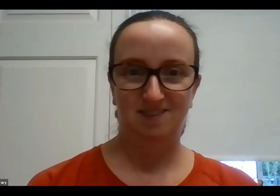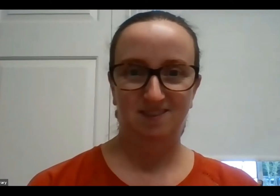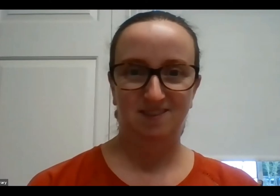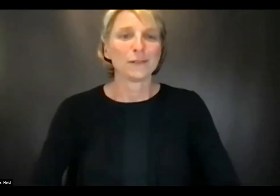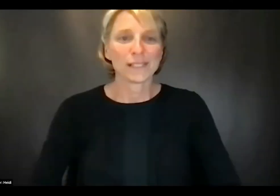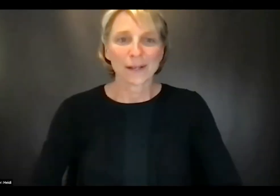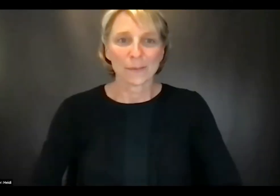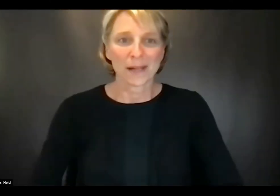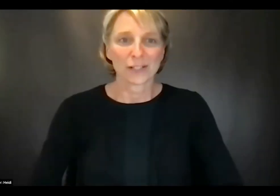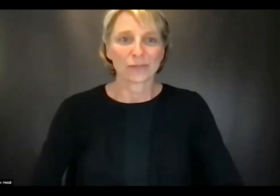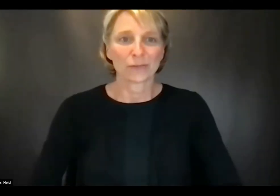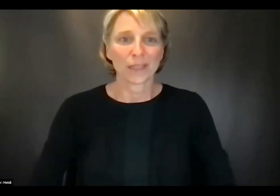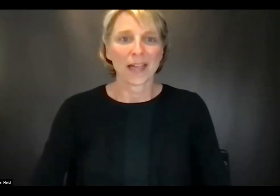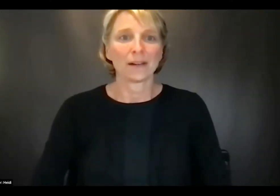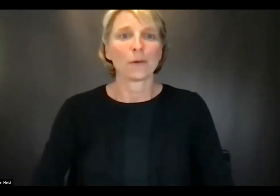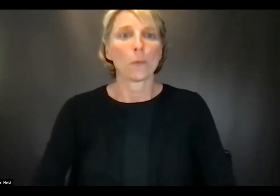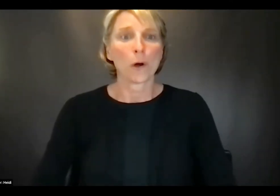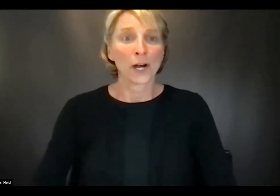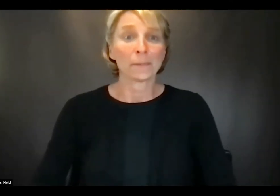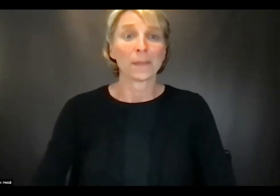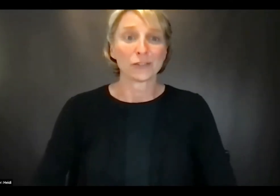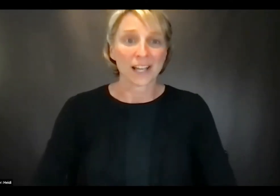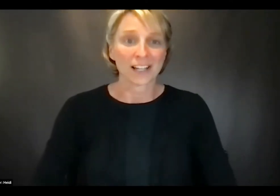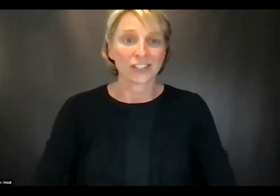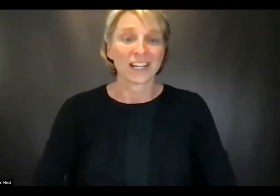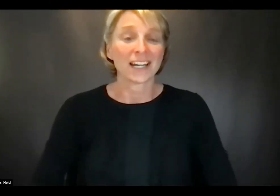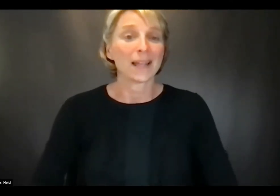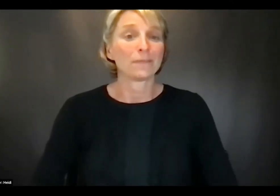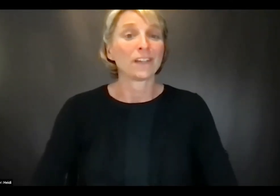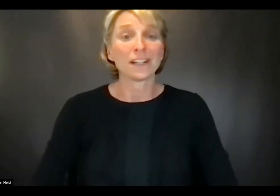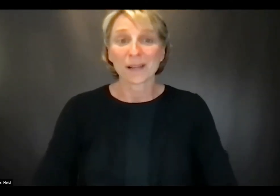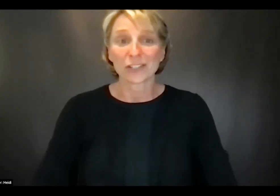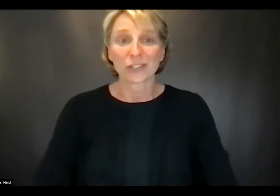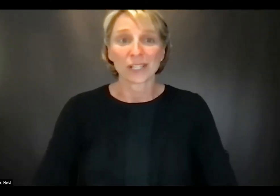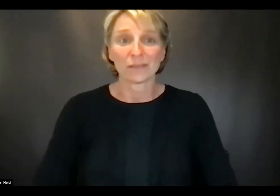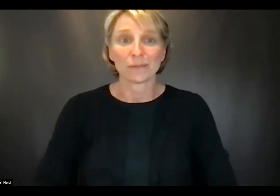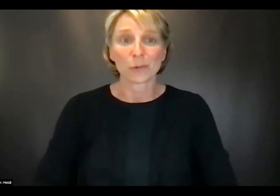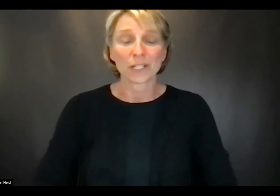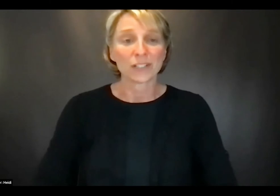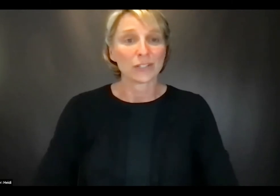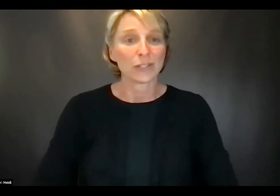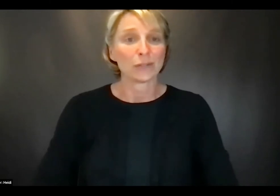Thank you so much for that warm introduction and I'm very much looking forward to